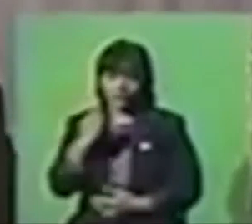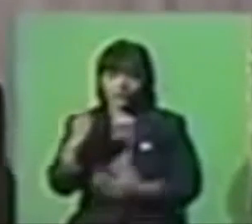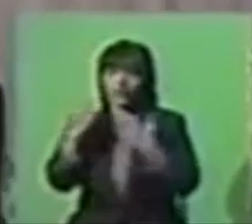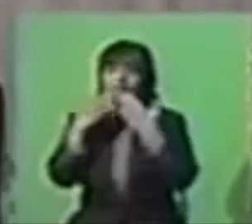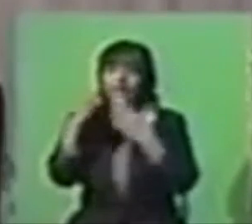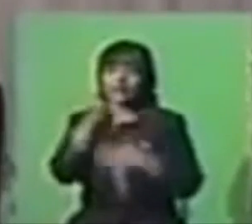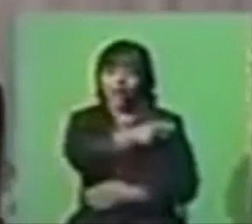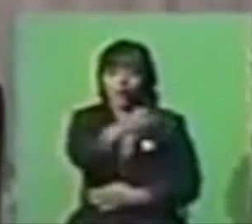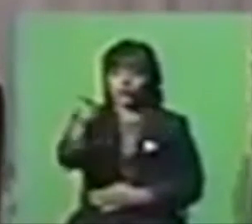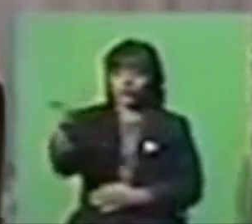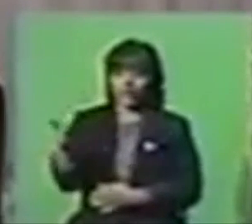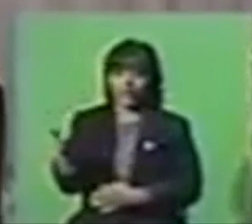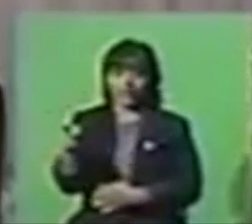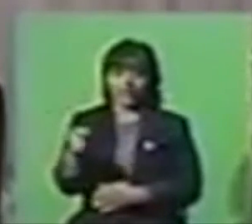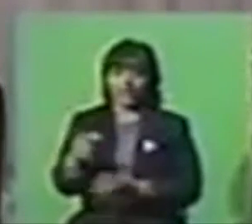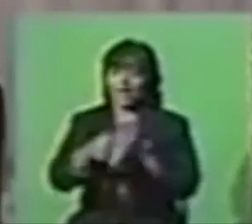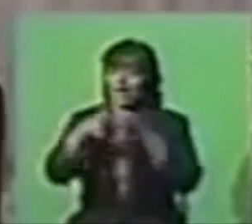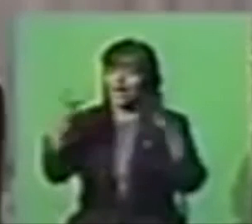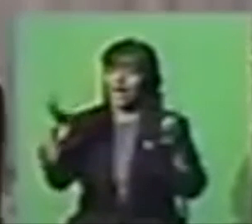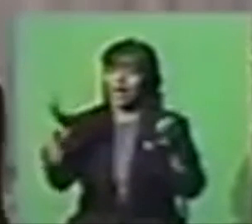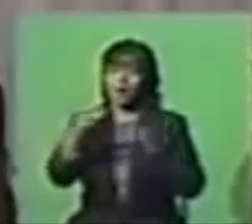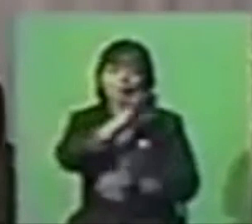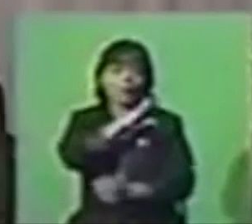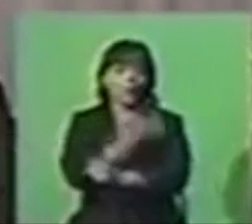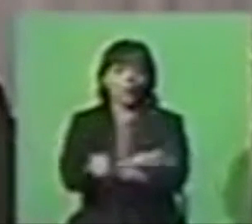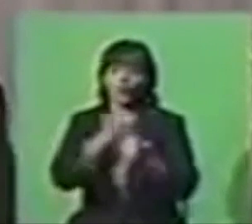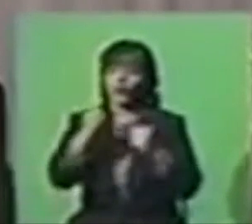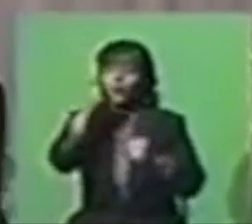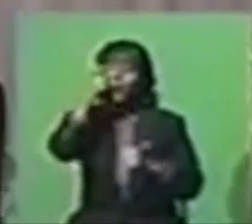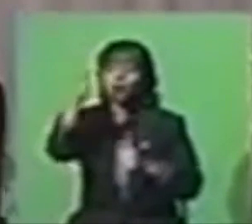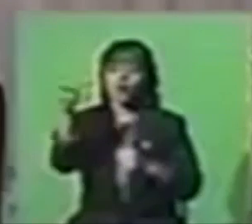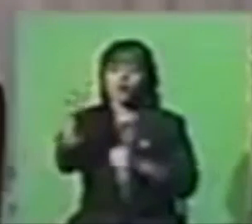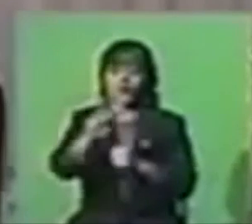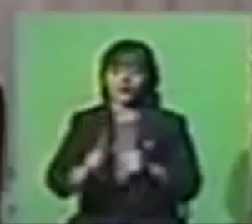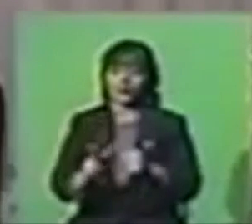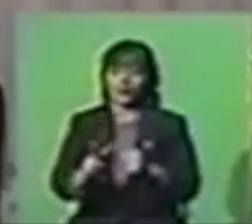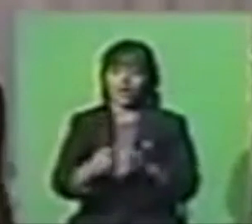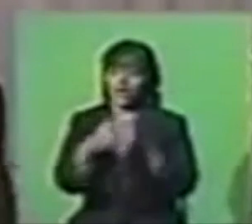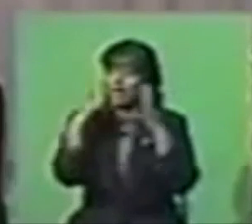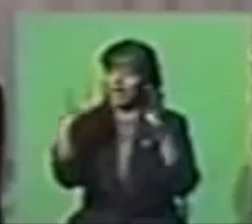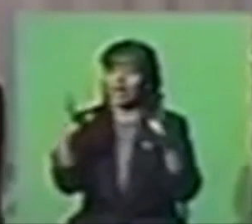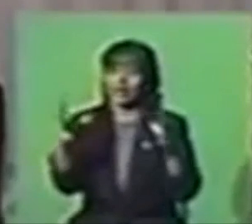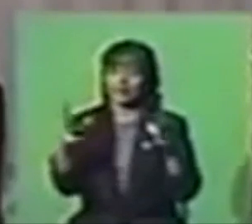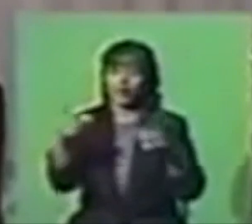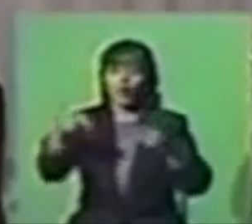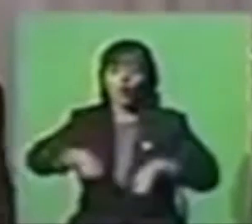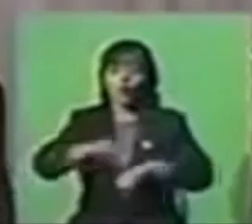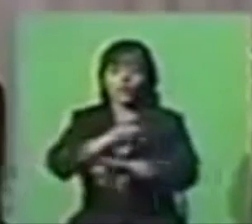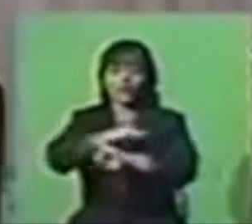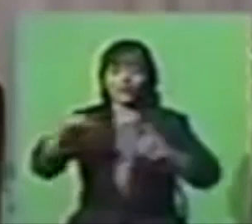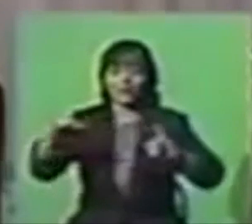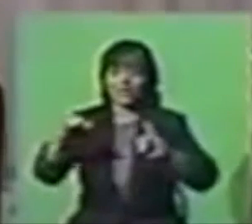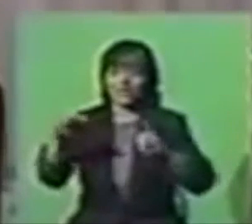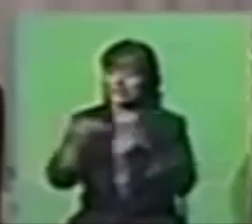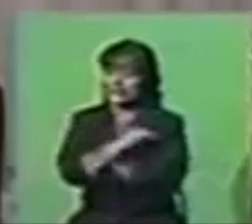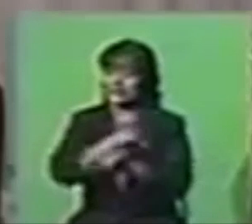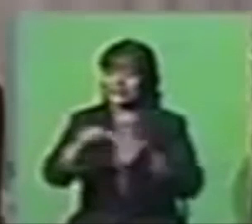and thanks to you people of Venezuela heroic people of Venezuela Today ends the nefarious era